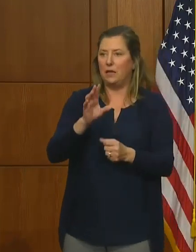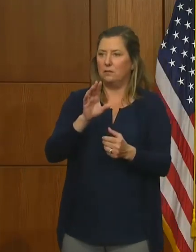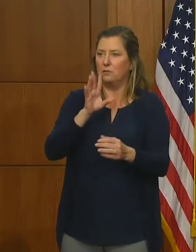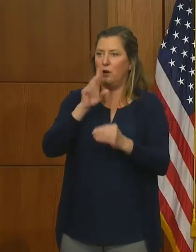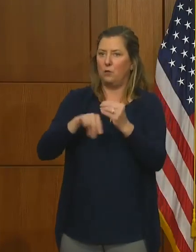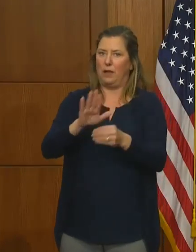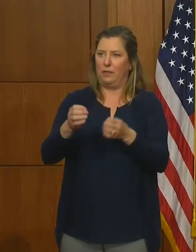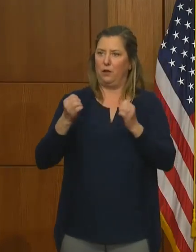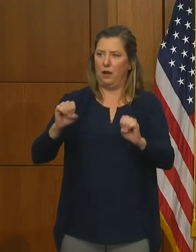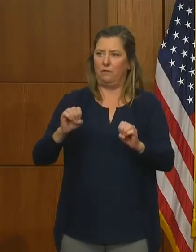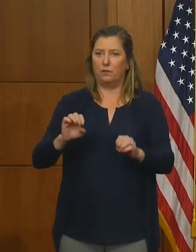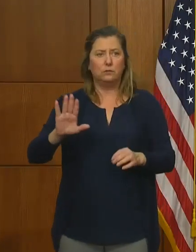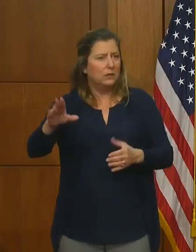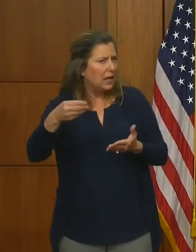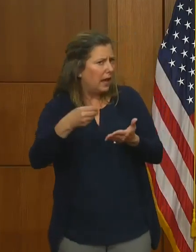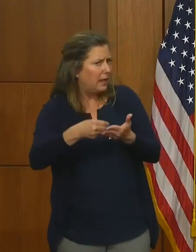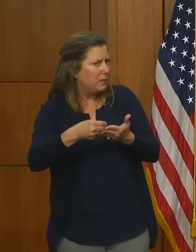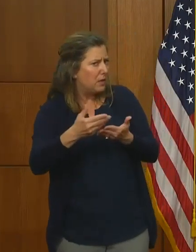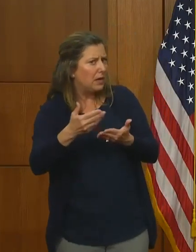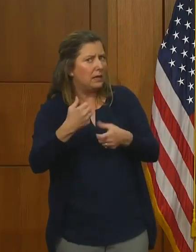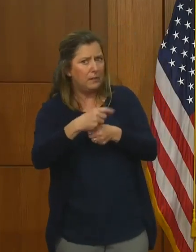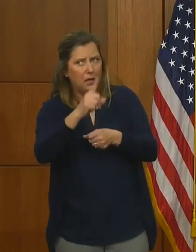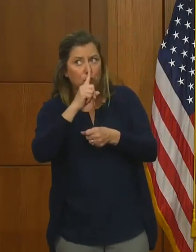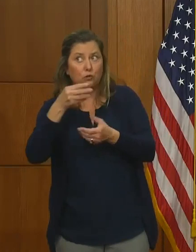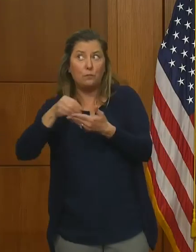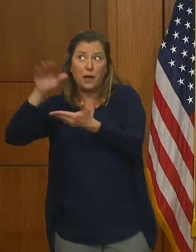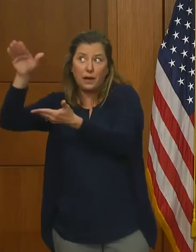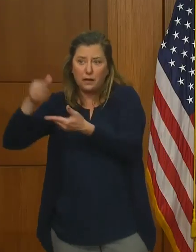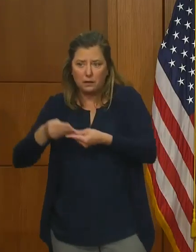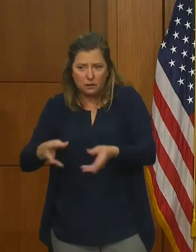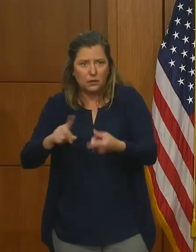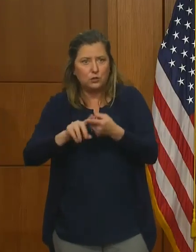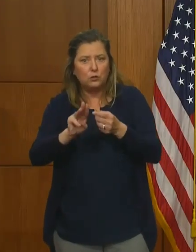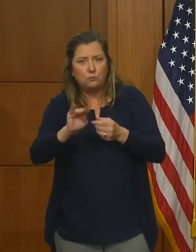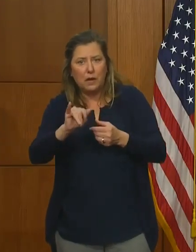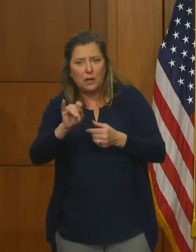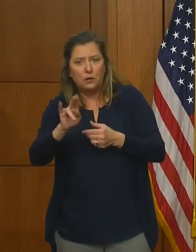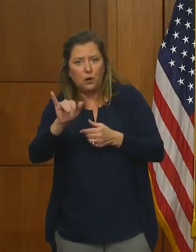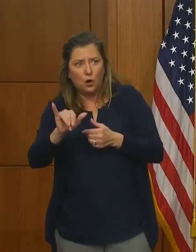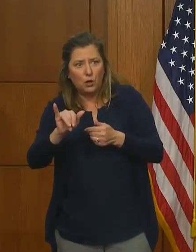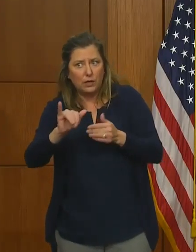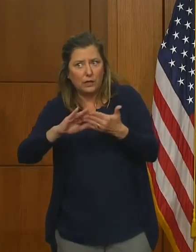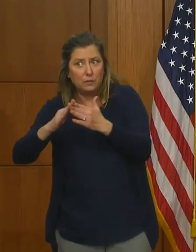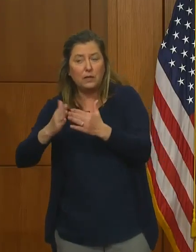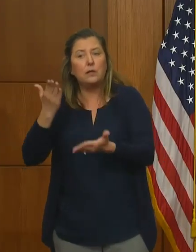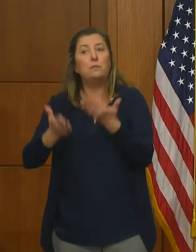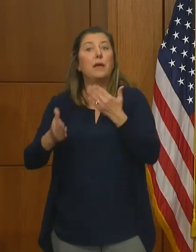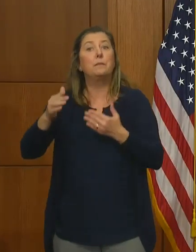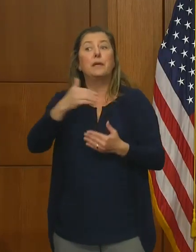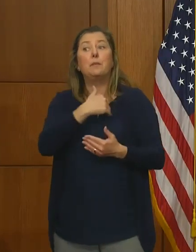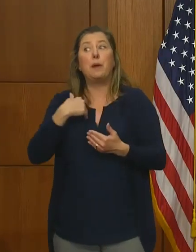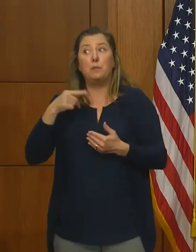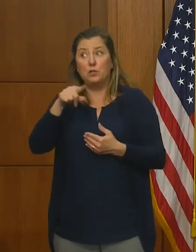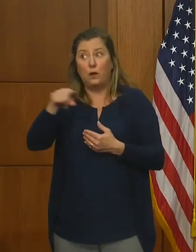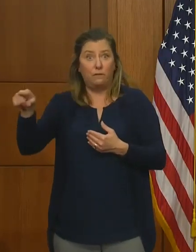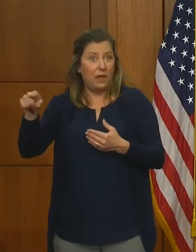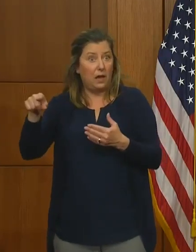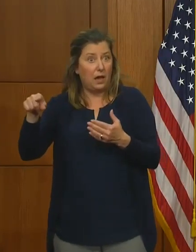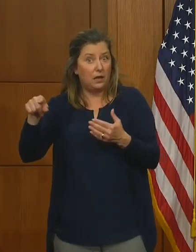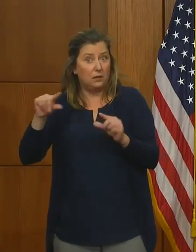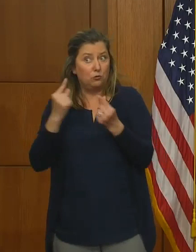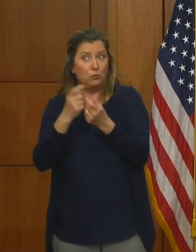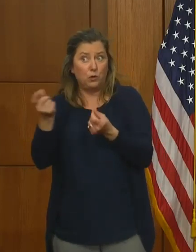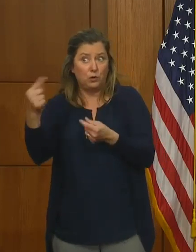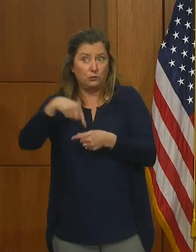YEAH FROM AS IT. HERE AT LEADER